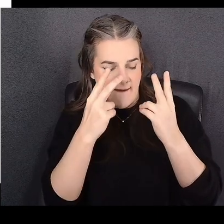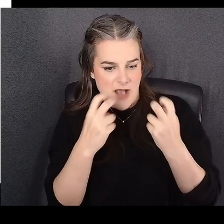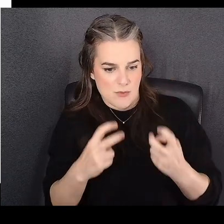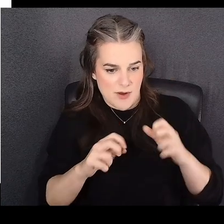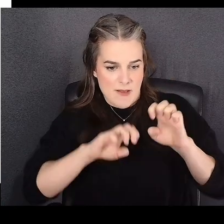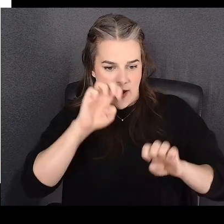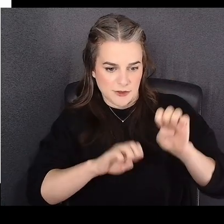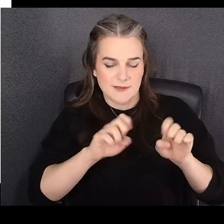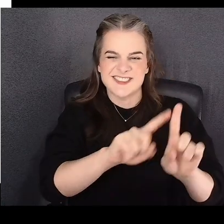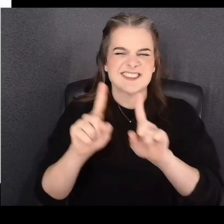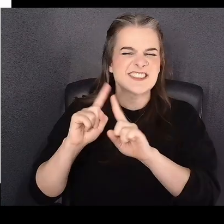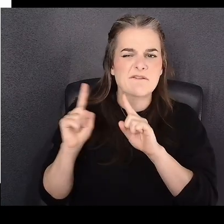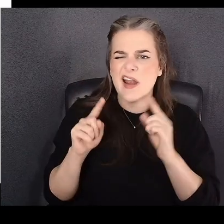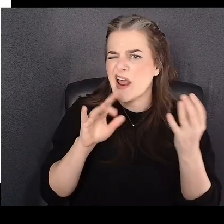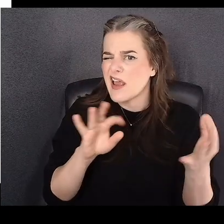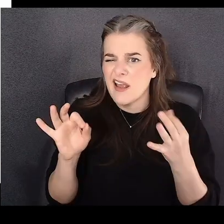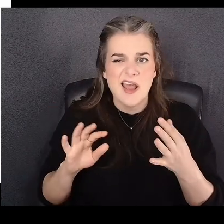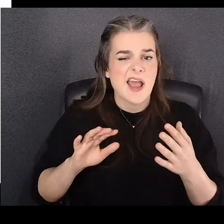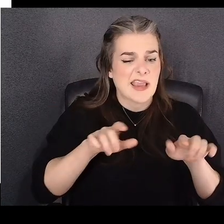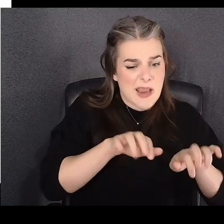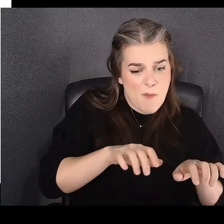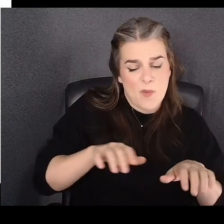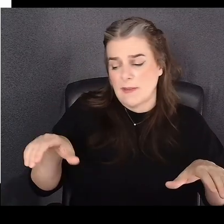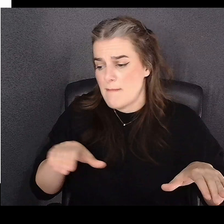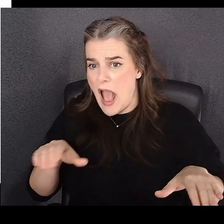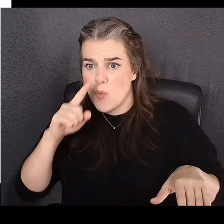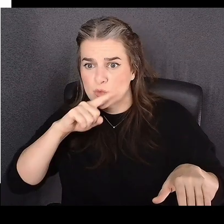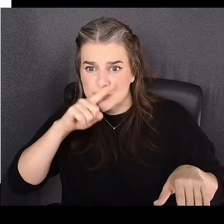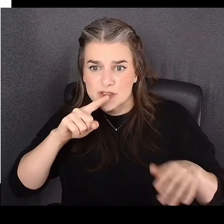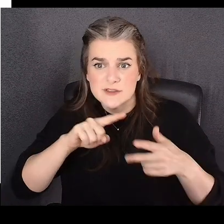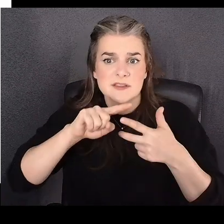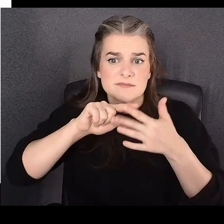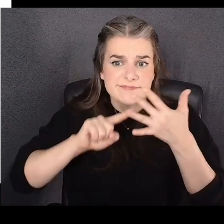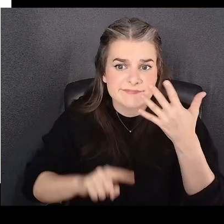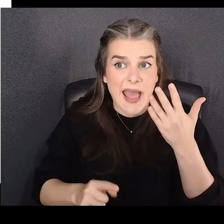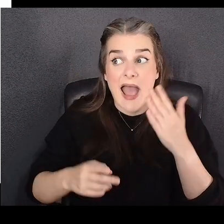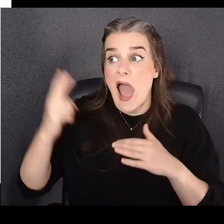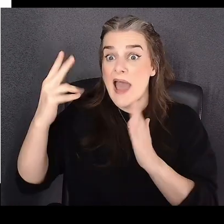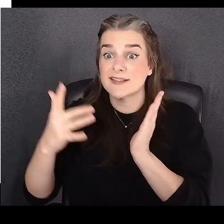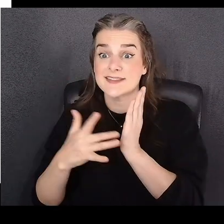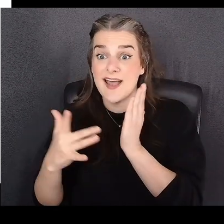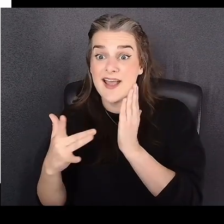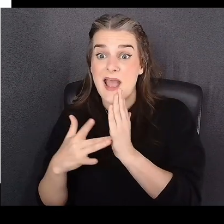keyboards, mouse, some really high-tech items that we'll talk about today, or as simple as just making an adjustment